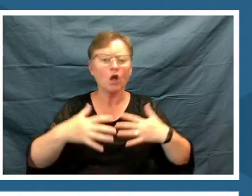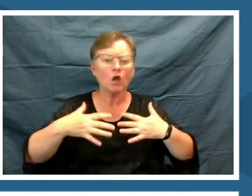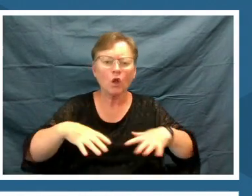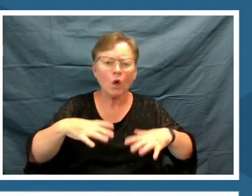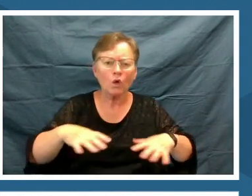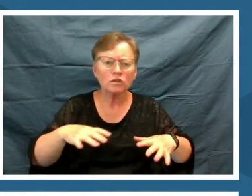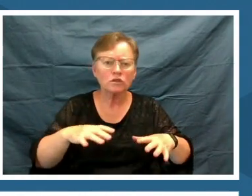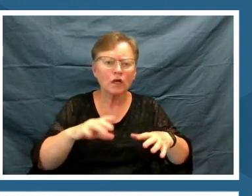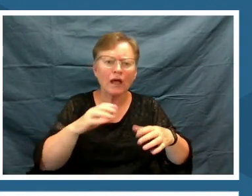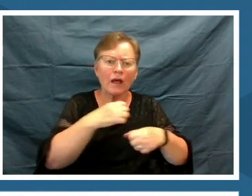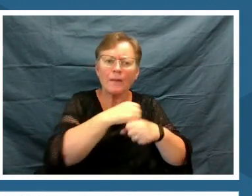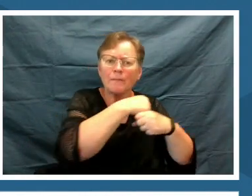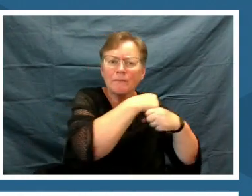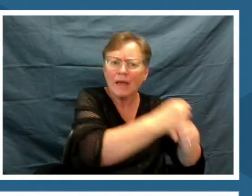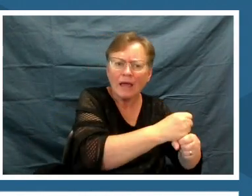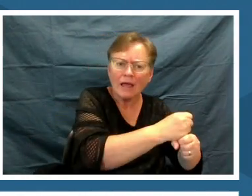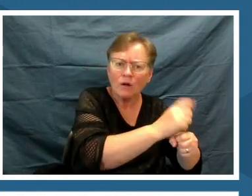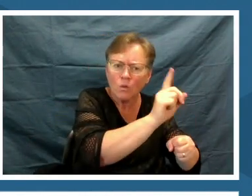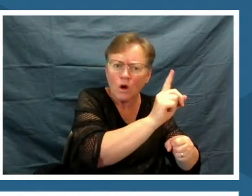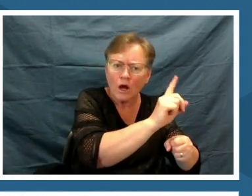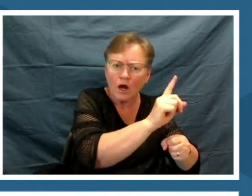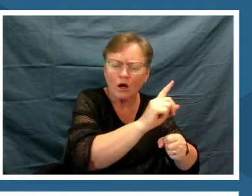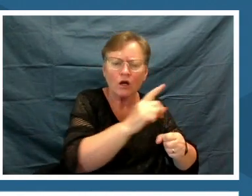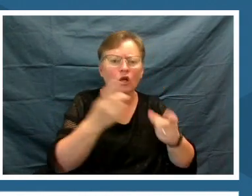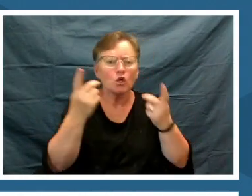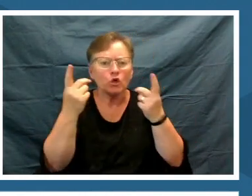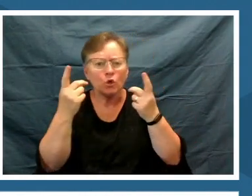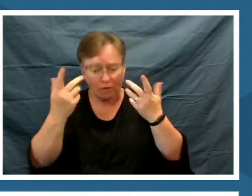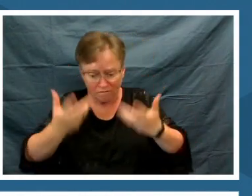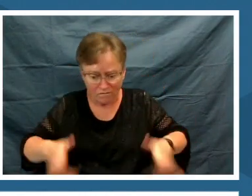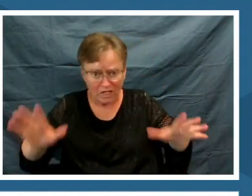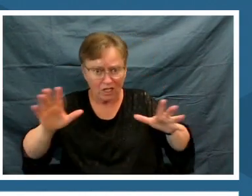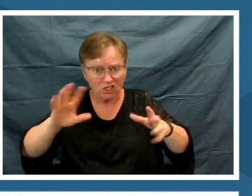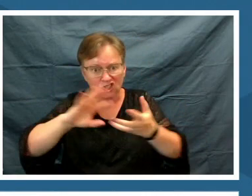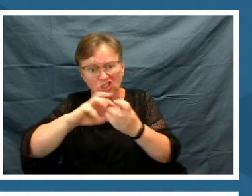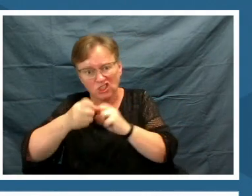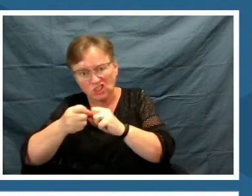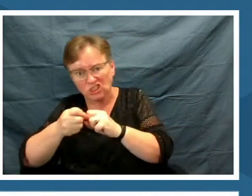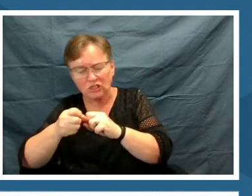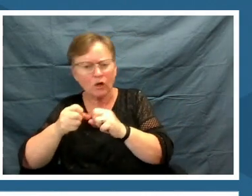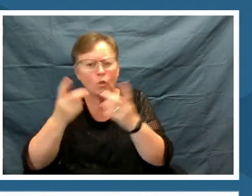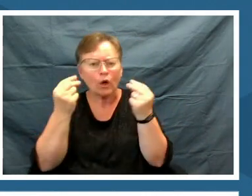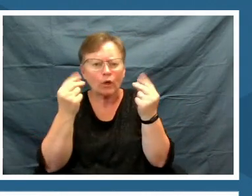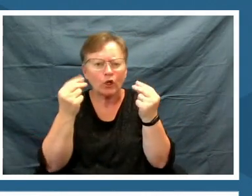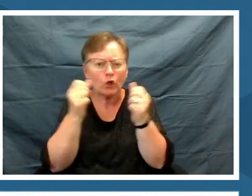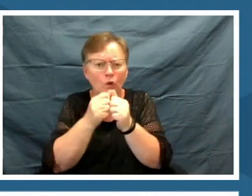and also are there even some environmental impacts of things that we wear while we wash them